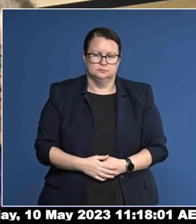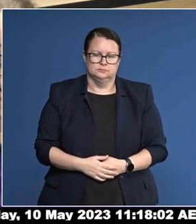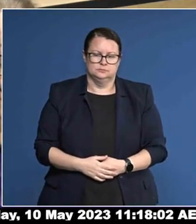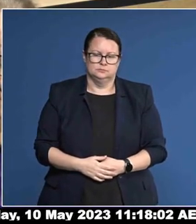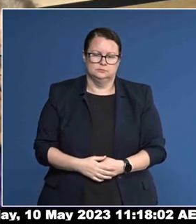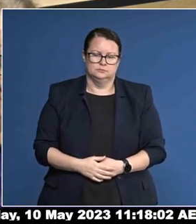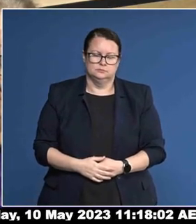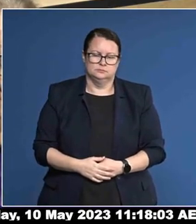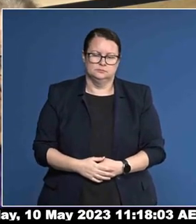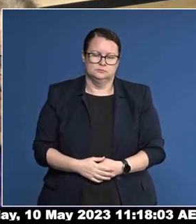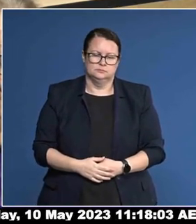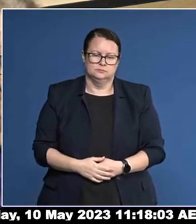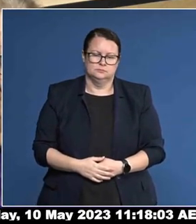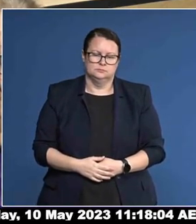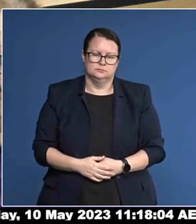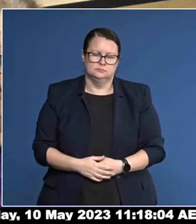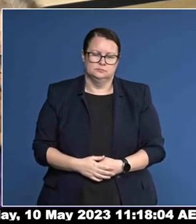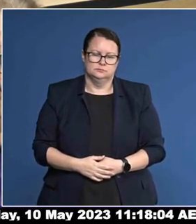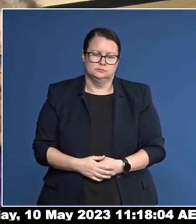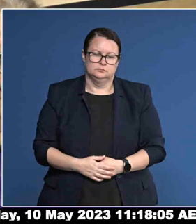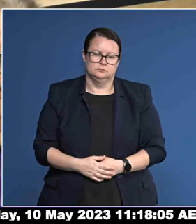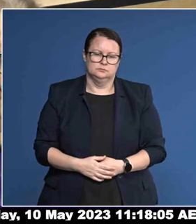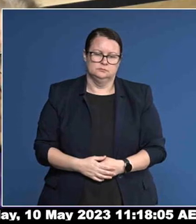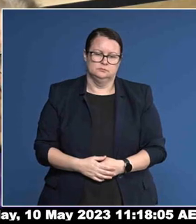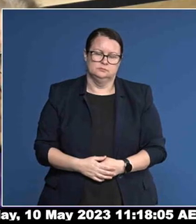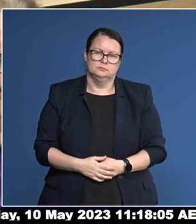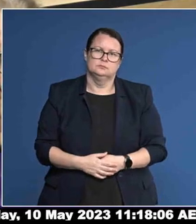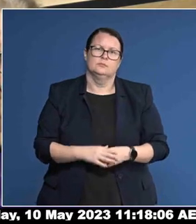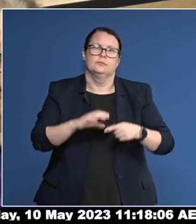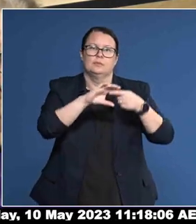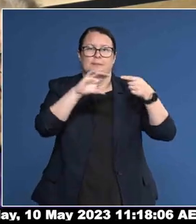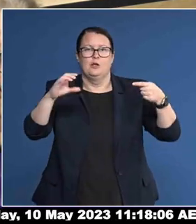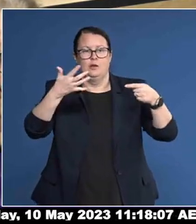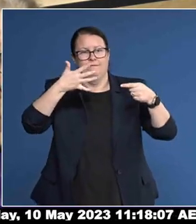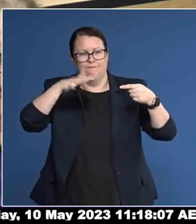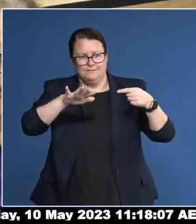you say at paragraph 50: "During this period ..." And 'this' means the period of COVID: